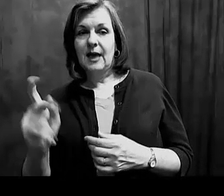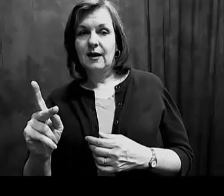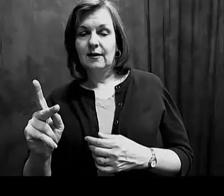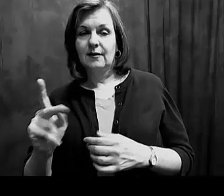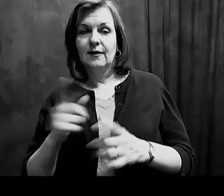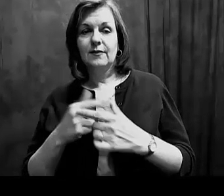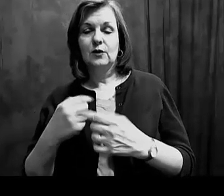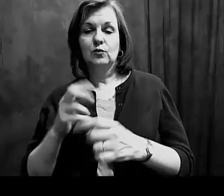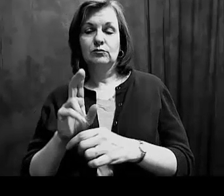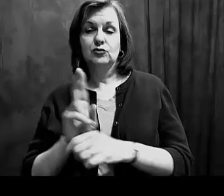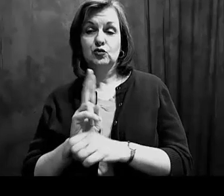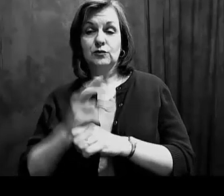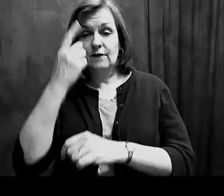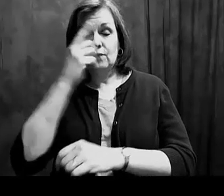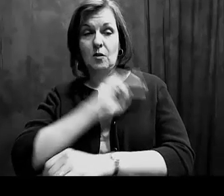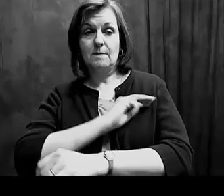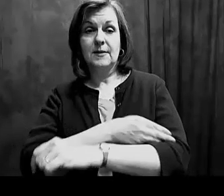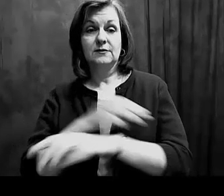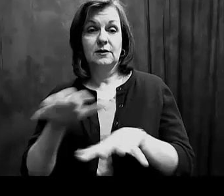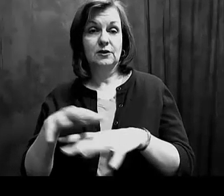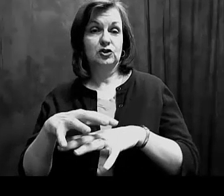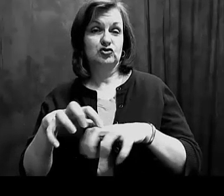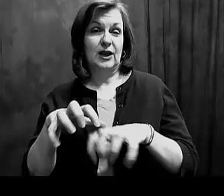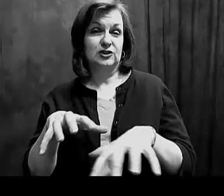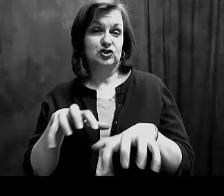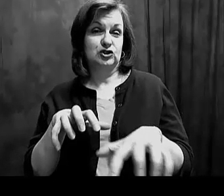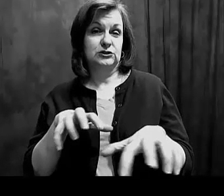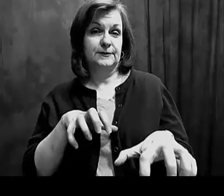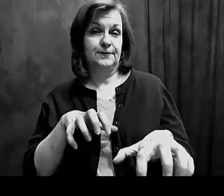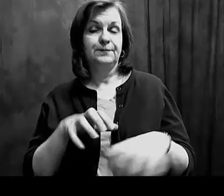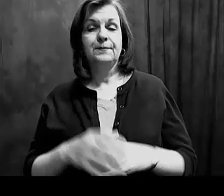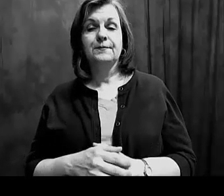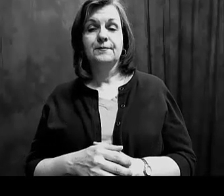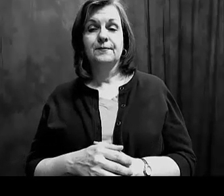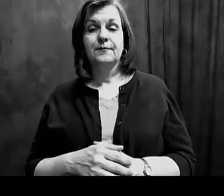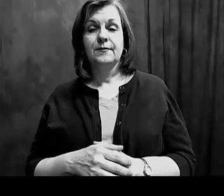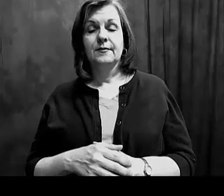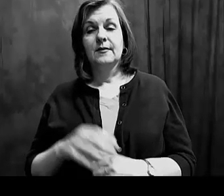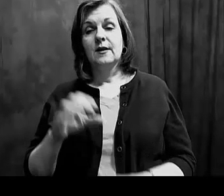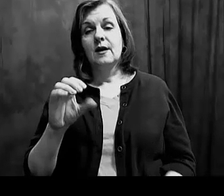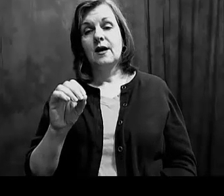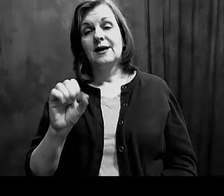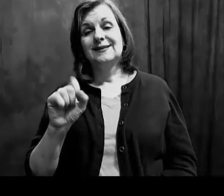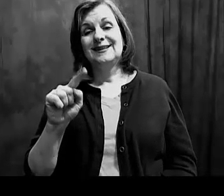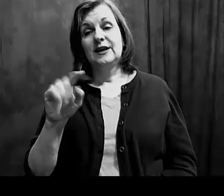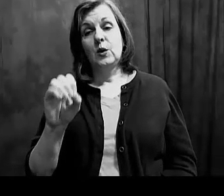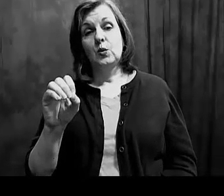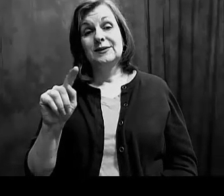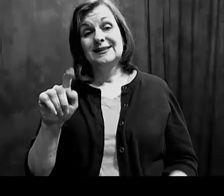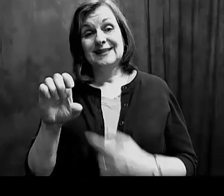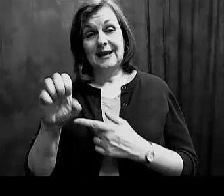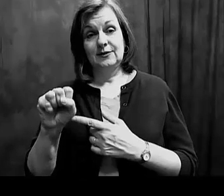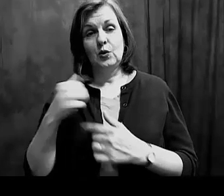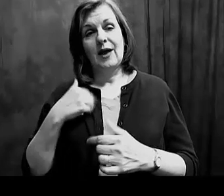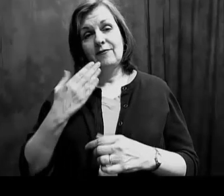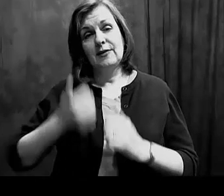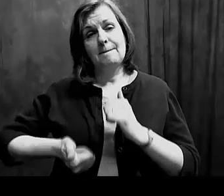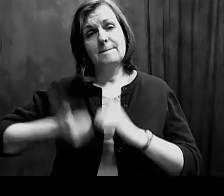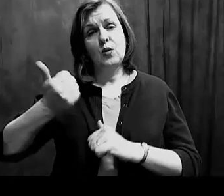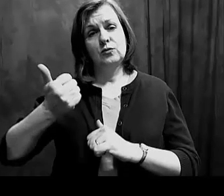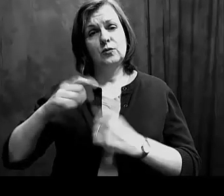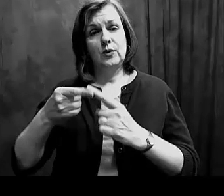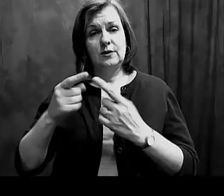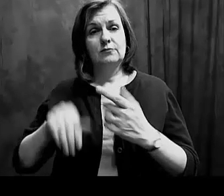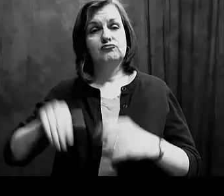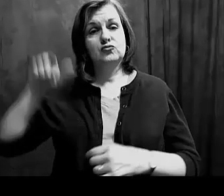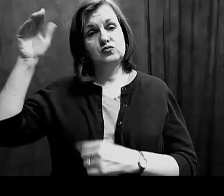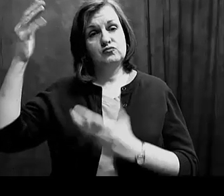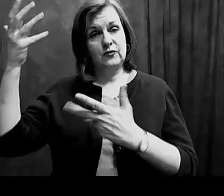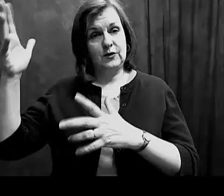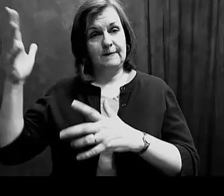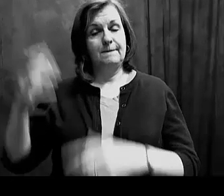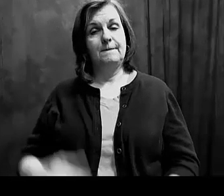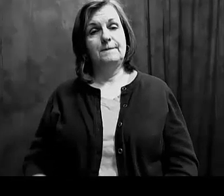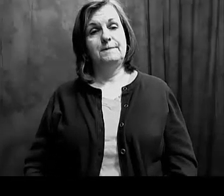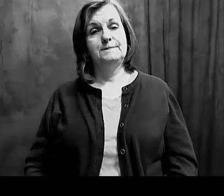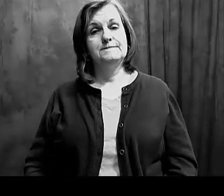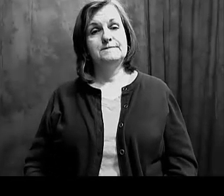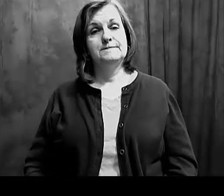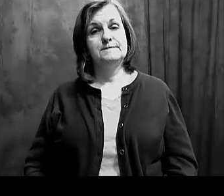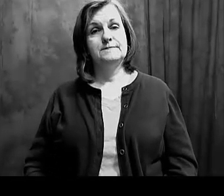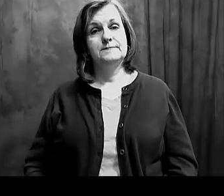and we look at osteocytes as being in the highest percentage when you're fully grown